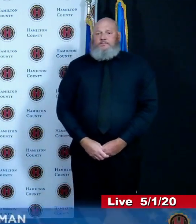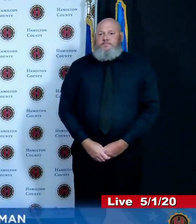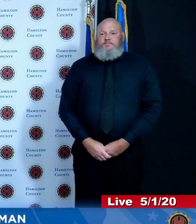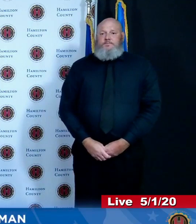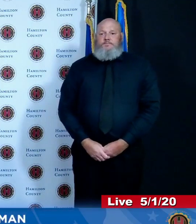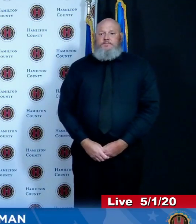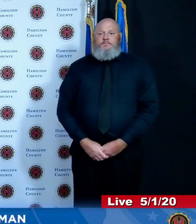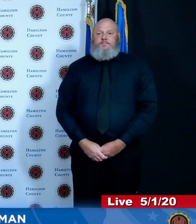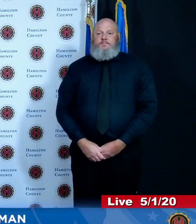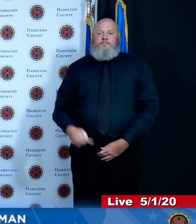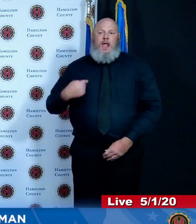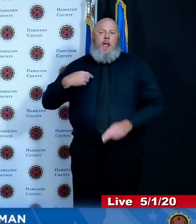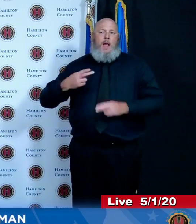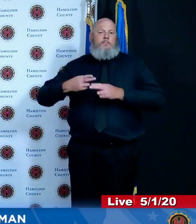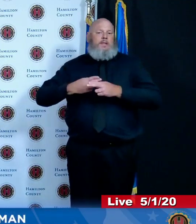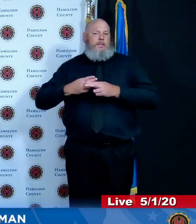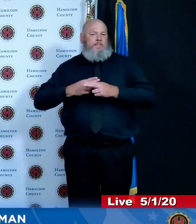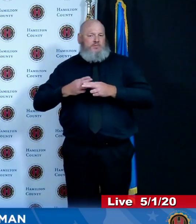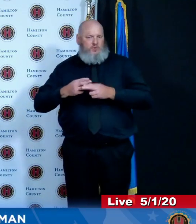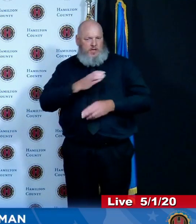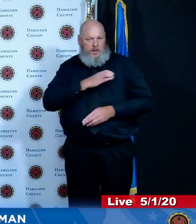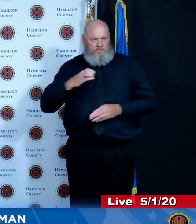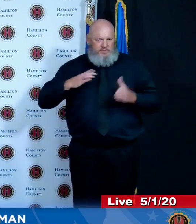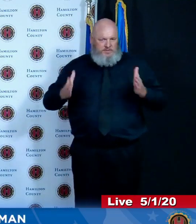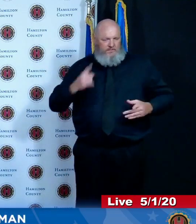the state of Ohio numbers in Ohio yesterday at 2:00 p.m. the state